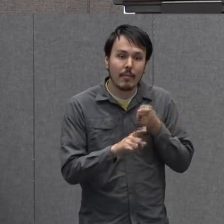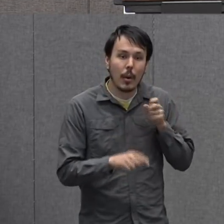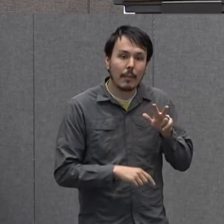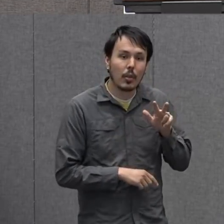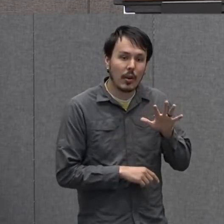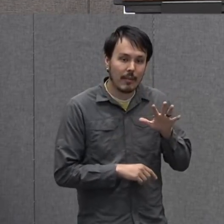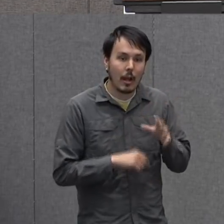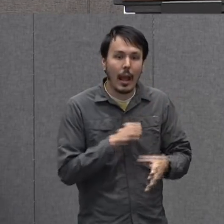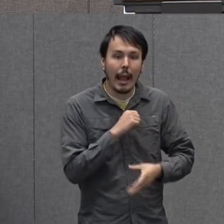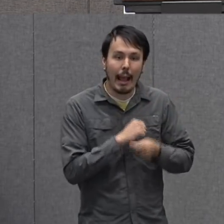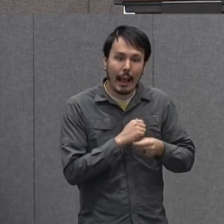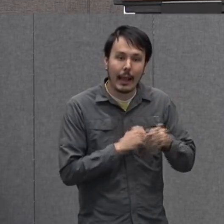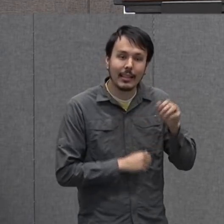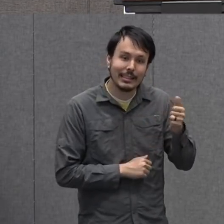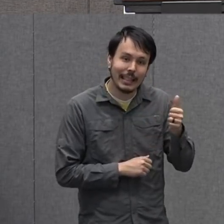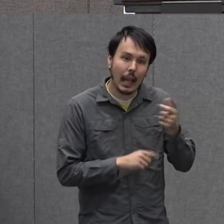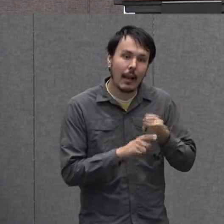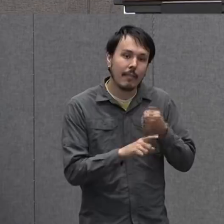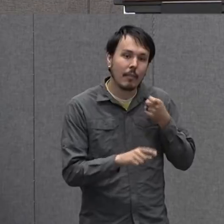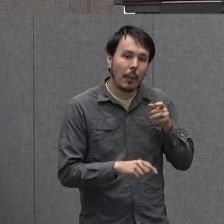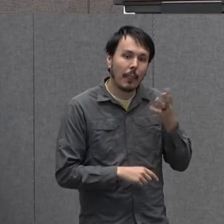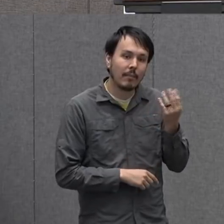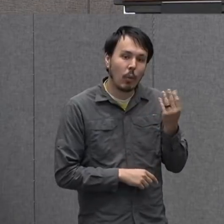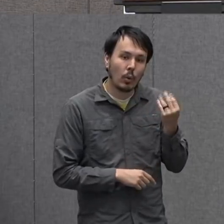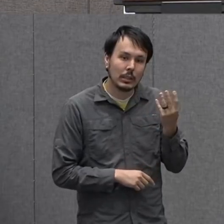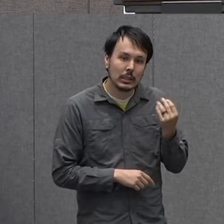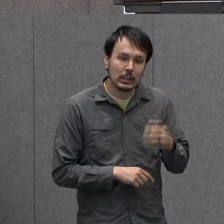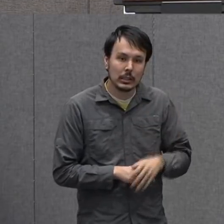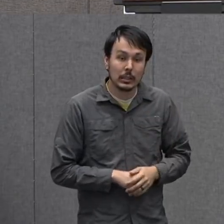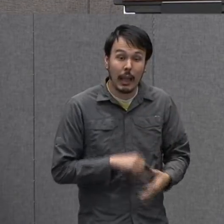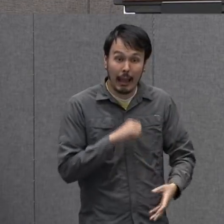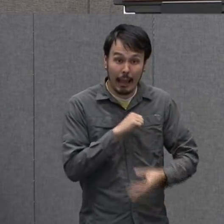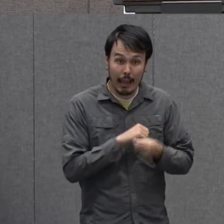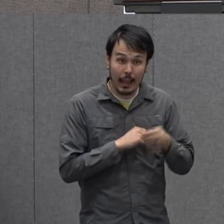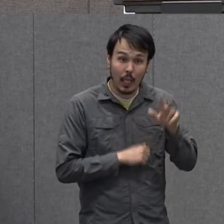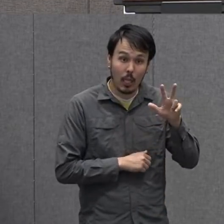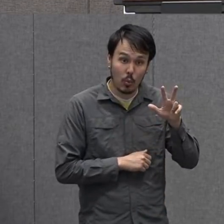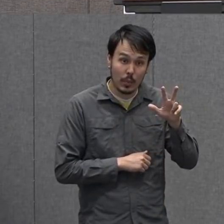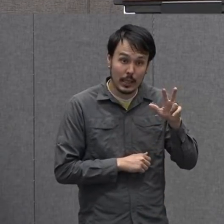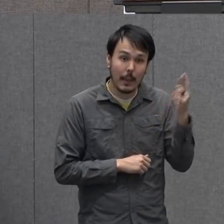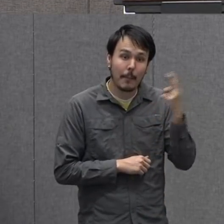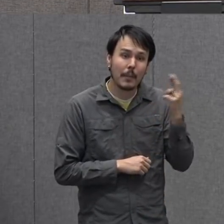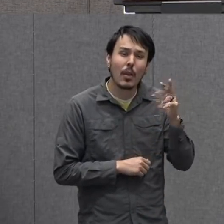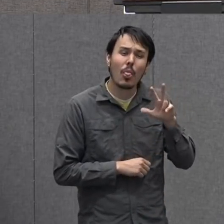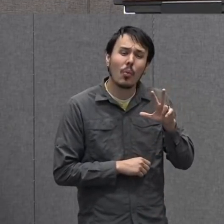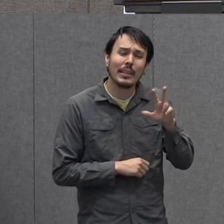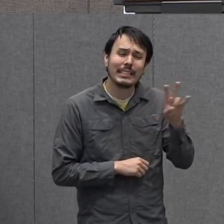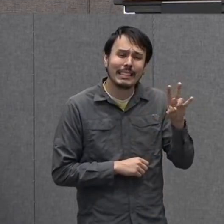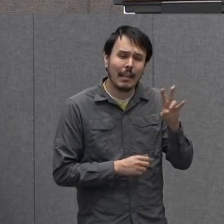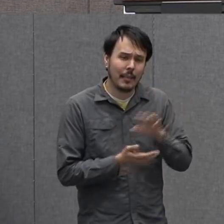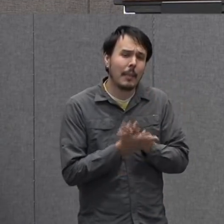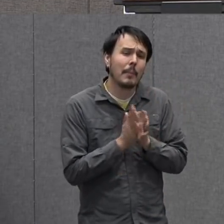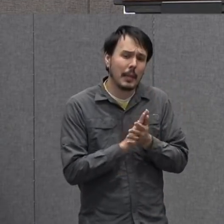adding the 10 from the 14, adding that three, 'cause that three and seven makes another 10.